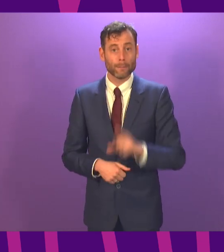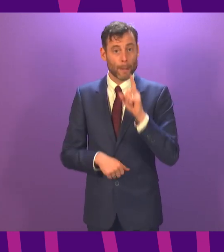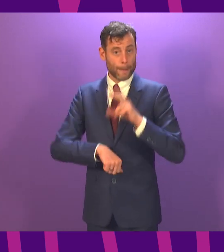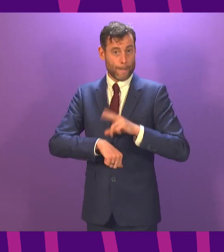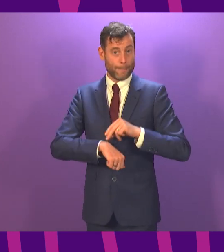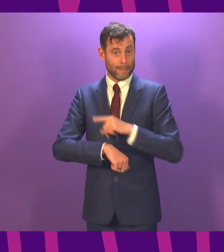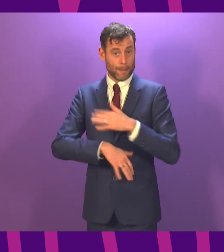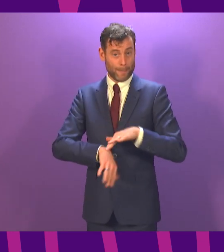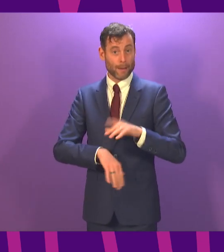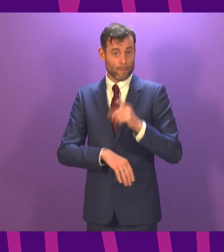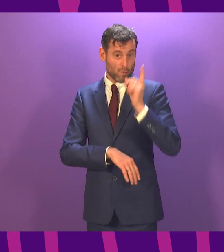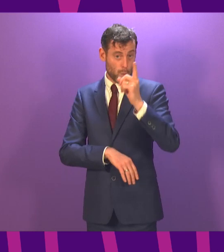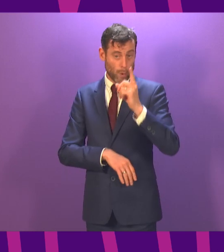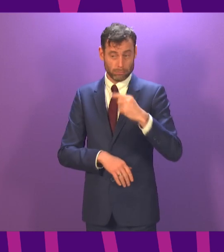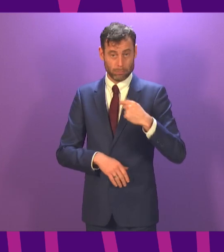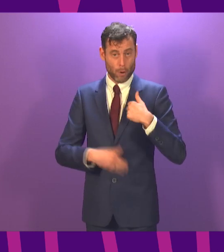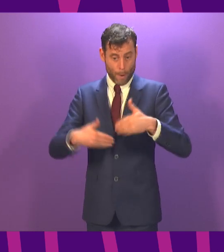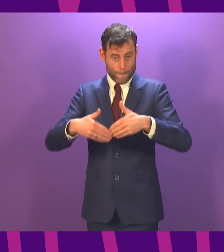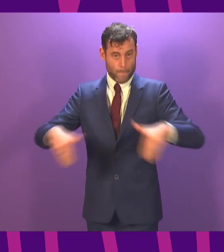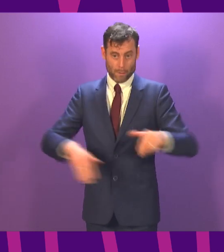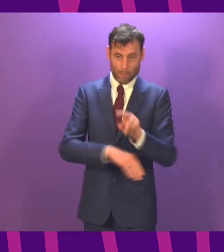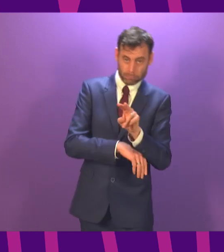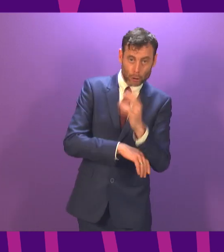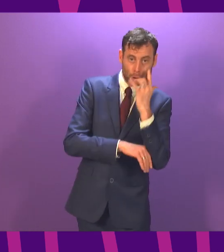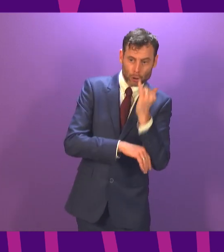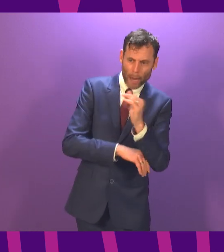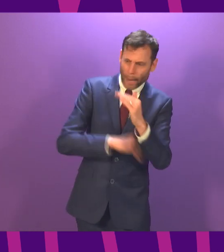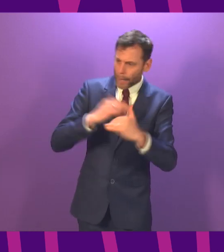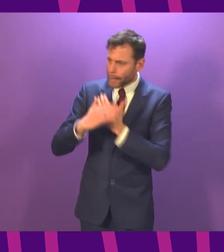the border. When we combine that with the current coverage in the media, many of my